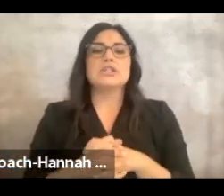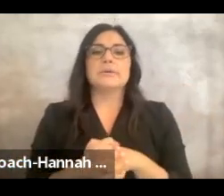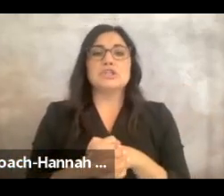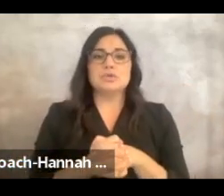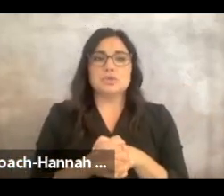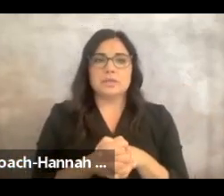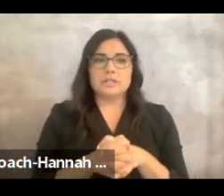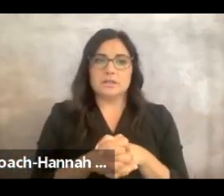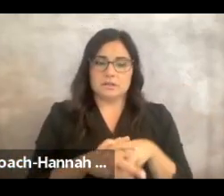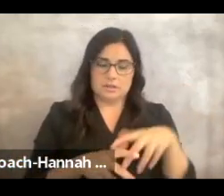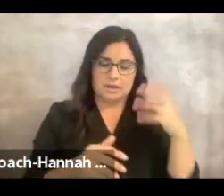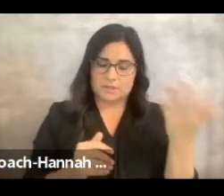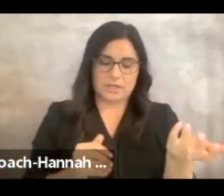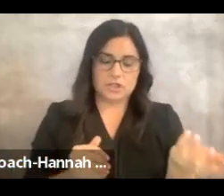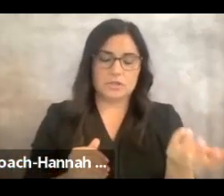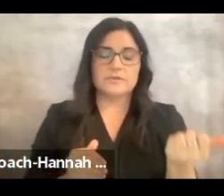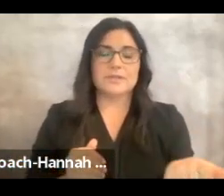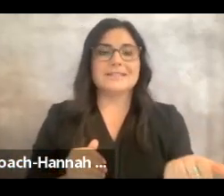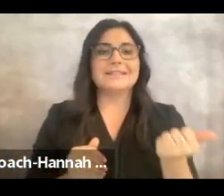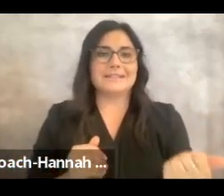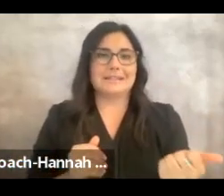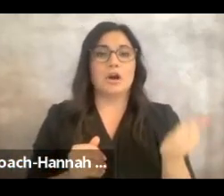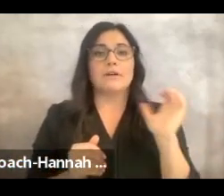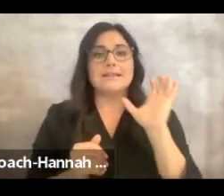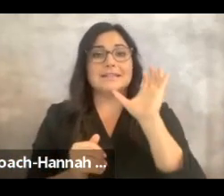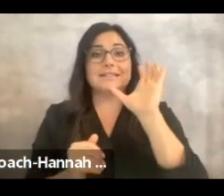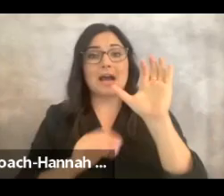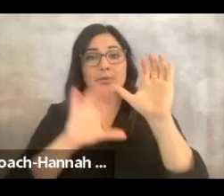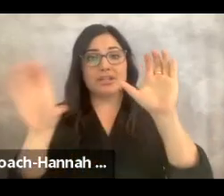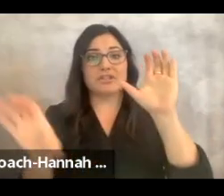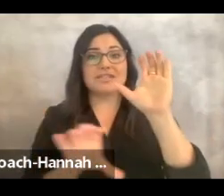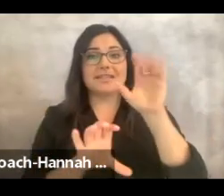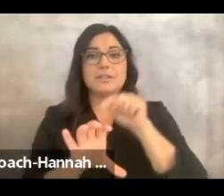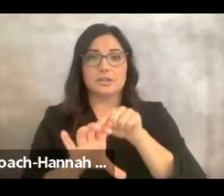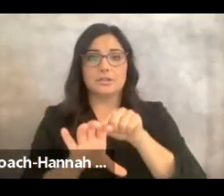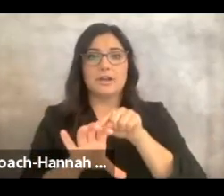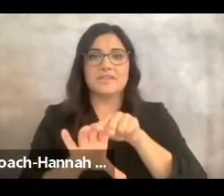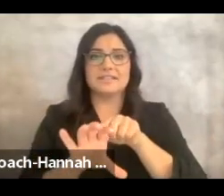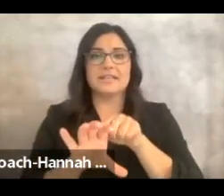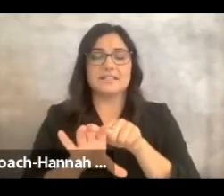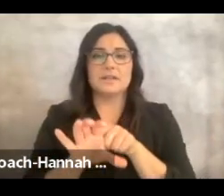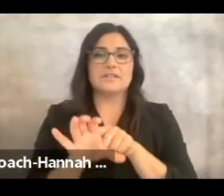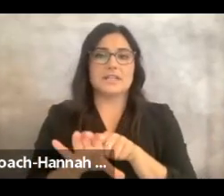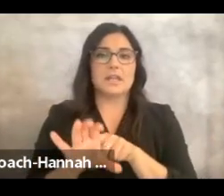So, in June 20, I'm sorry, in June of 2016, RID established the center of the assessment of sign